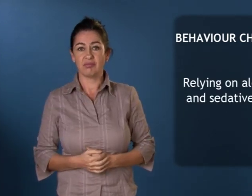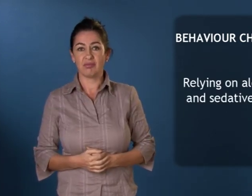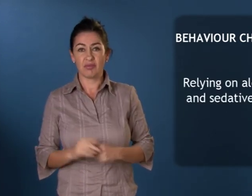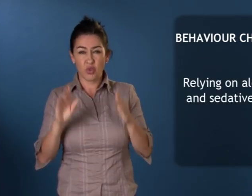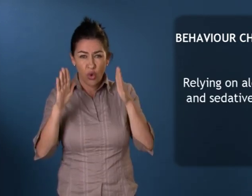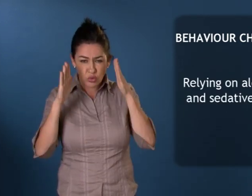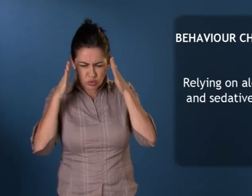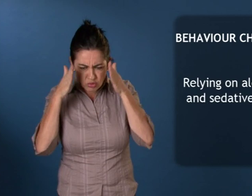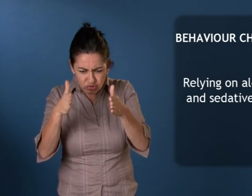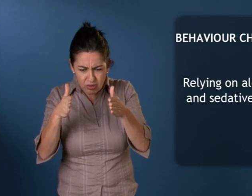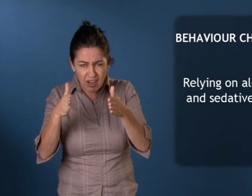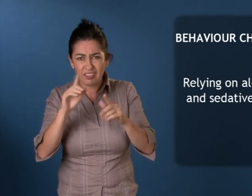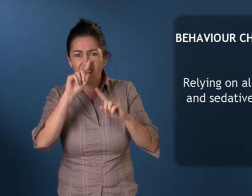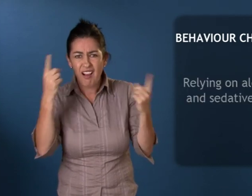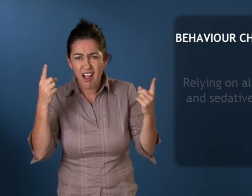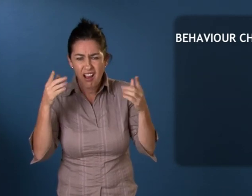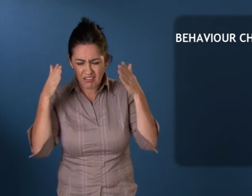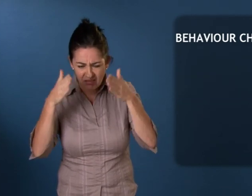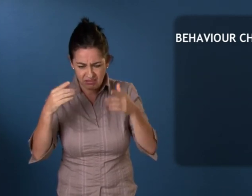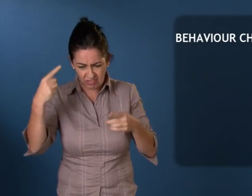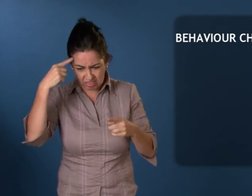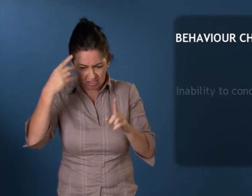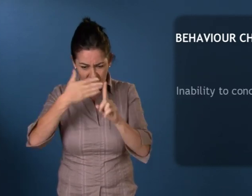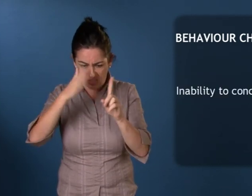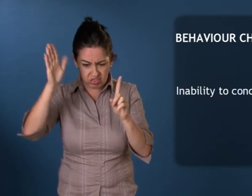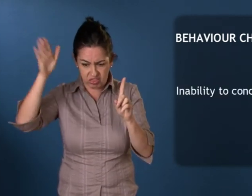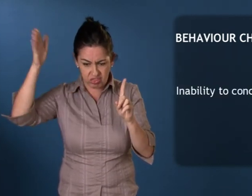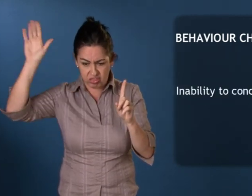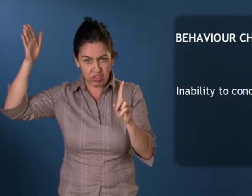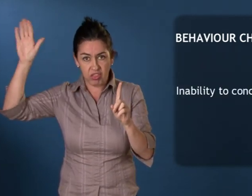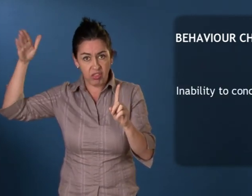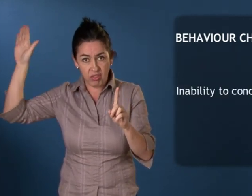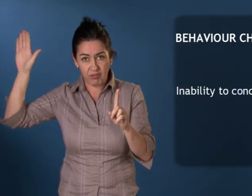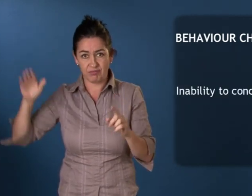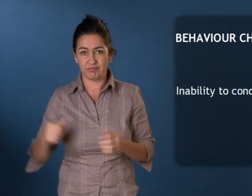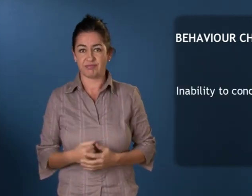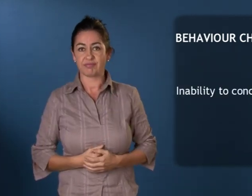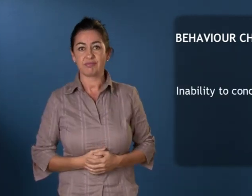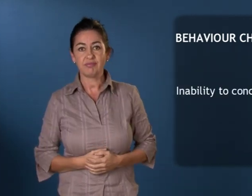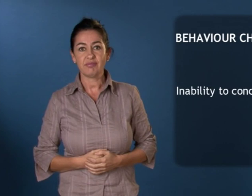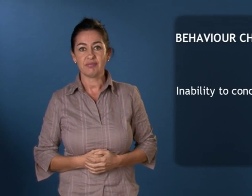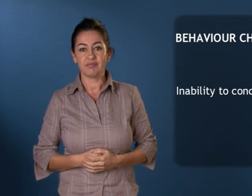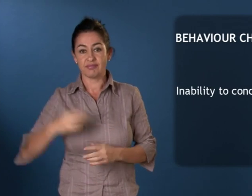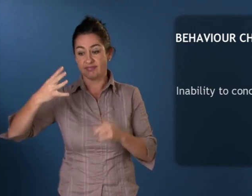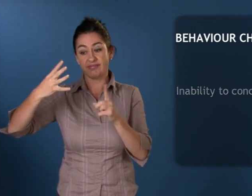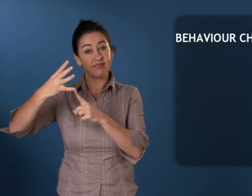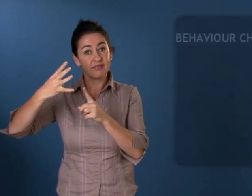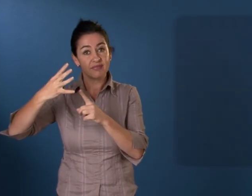You could be relying on alcohol and sedatives. You may have an inability to concentrate.